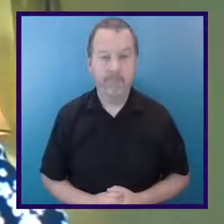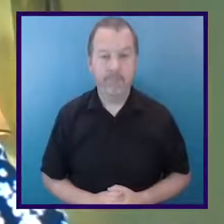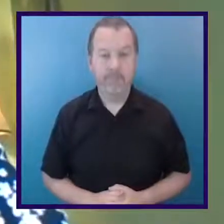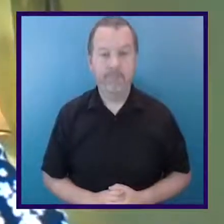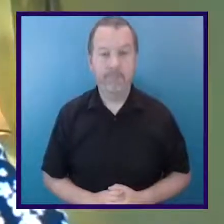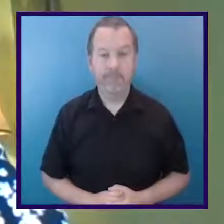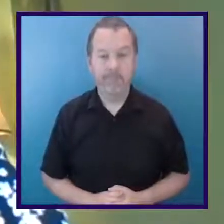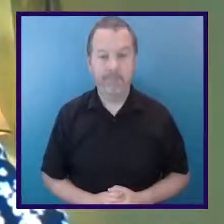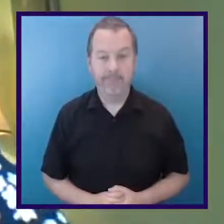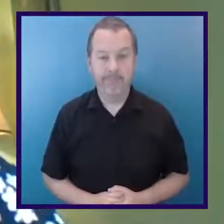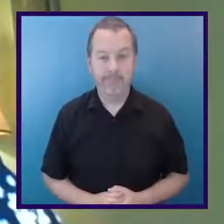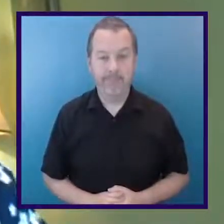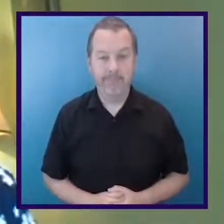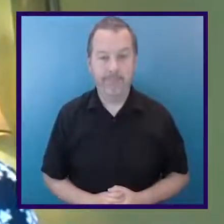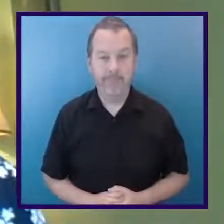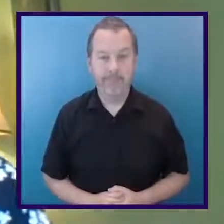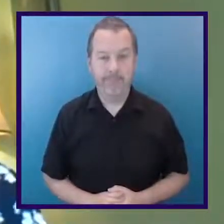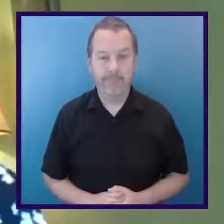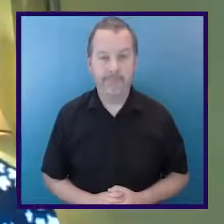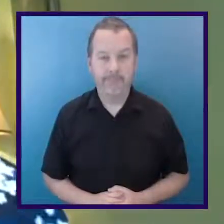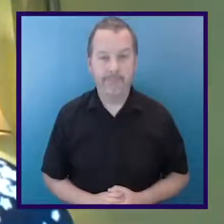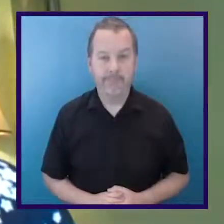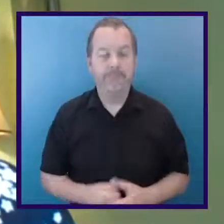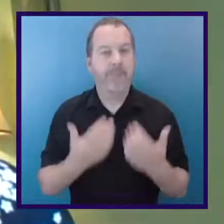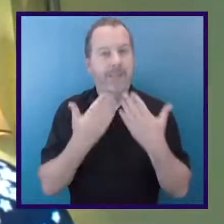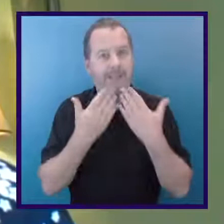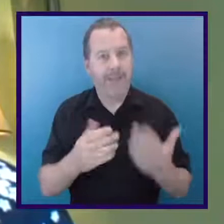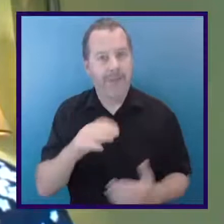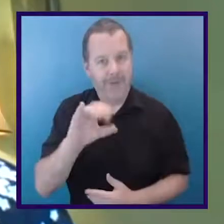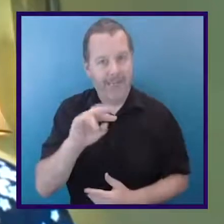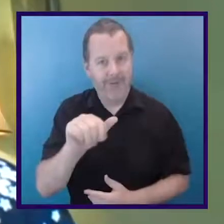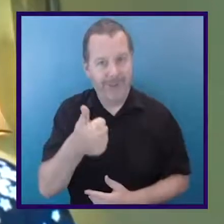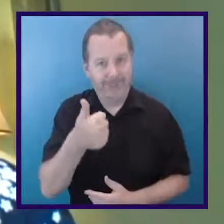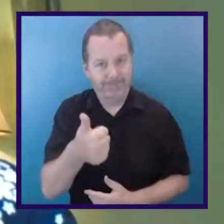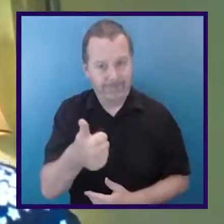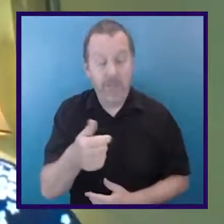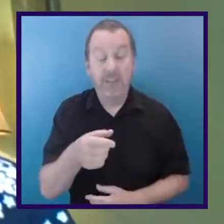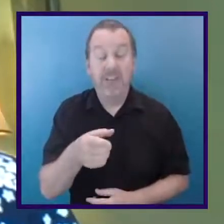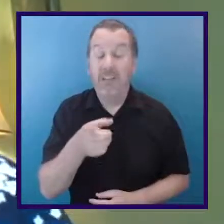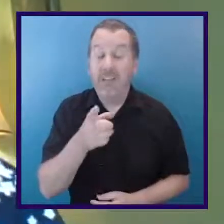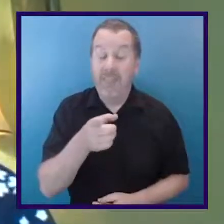Thank you Ciara.